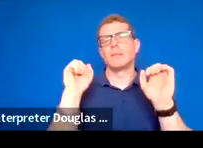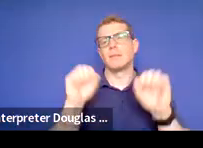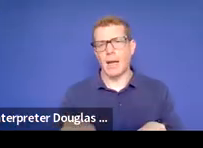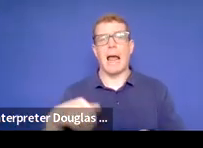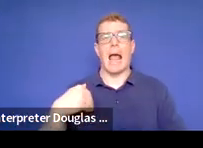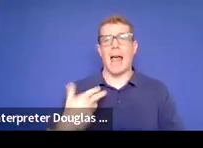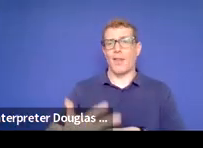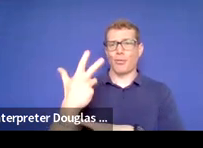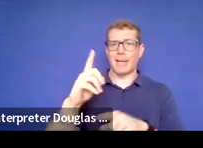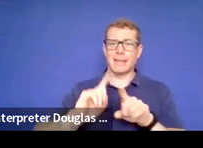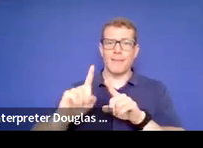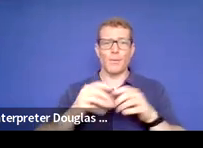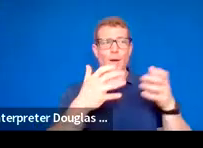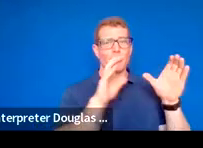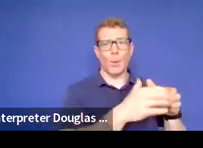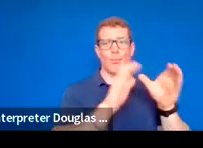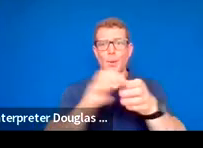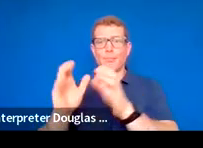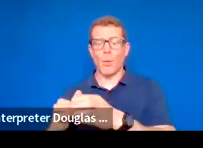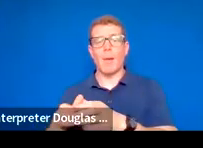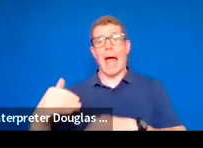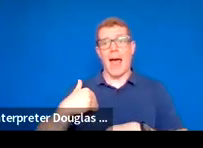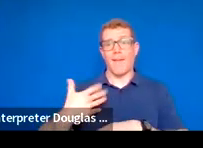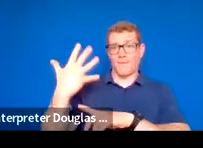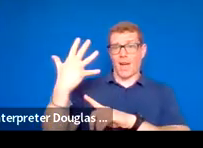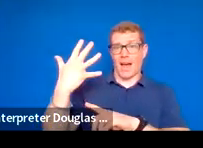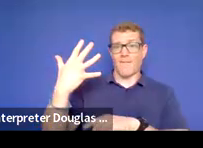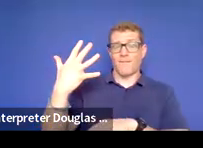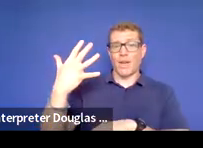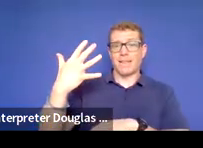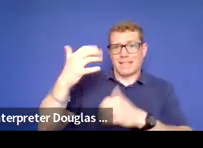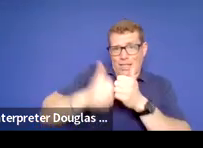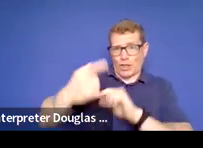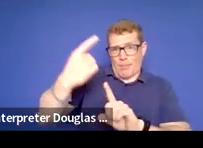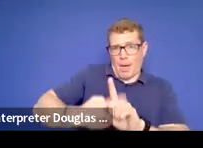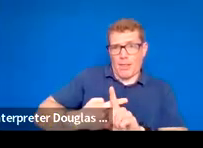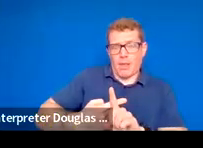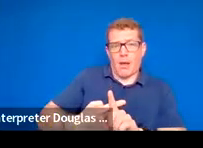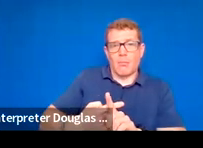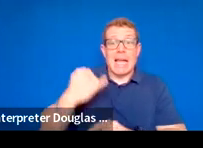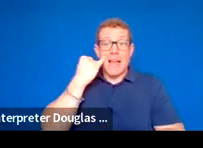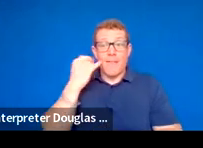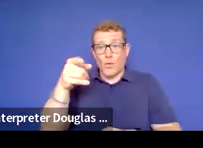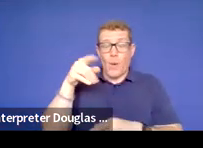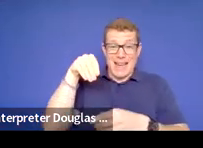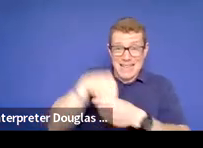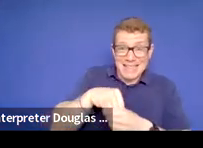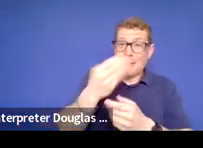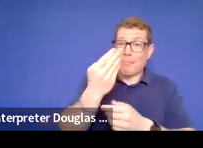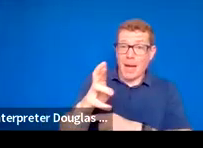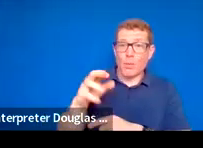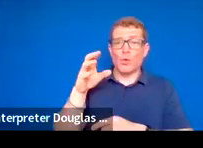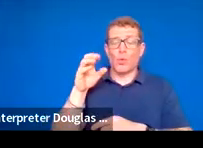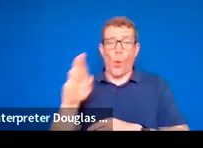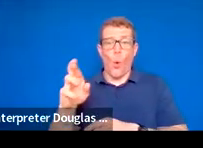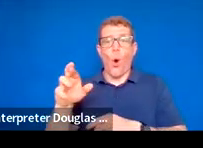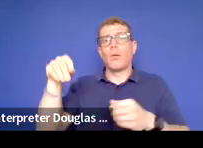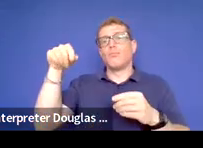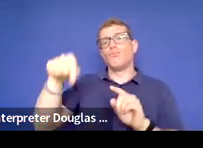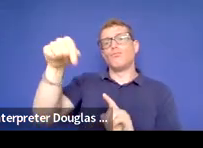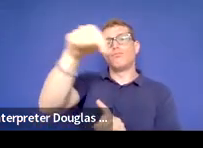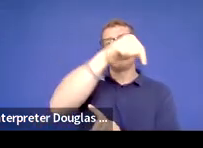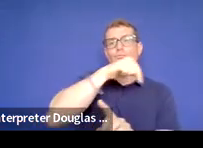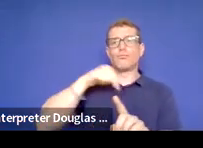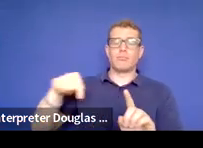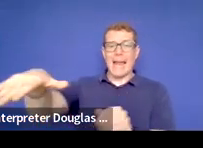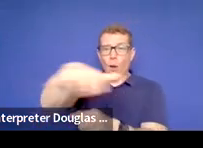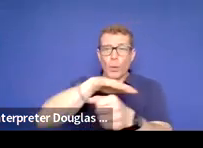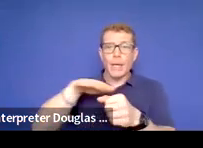We have 5 in-person per month that if you're in the Baton Rouge area or surrounding parishes you can come to. but again it's not limited to that our caregiver support roots